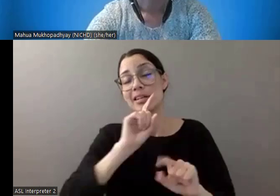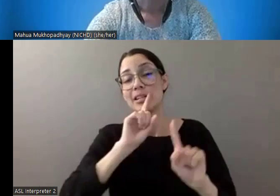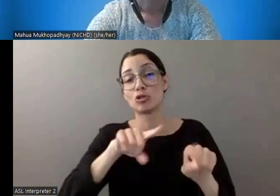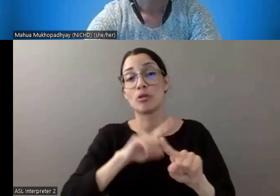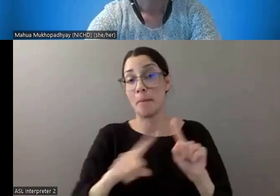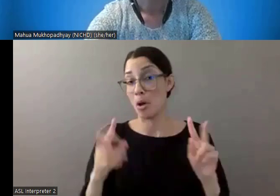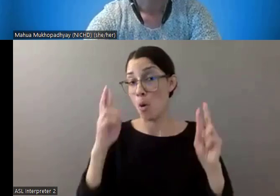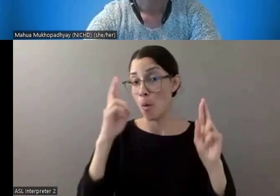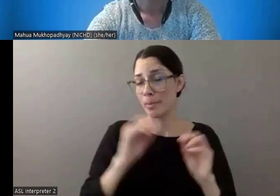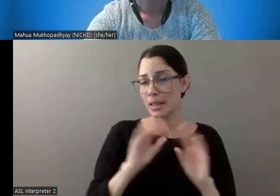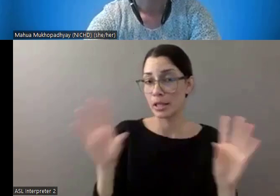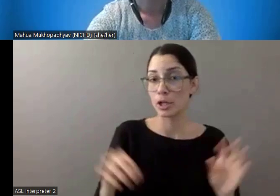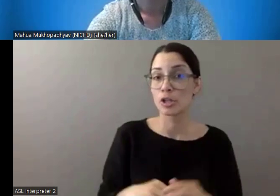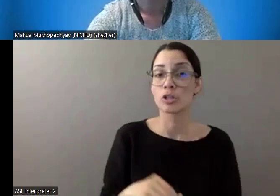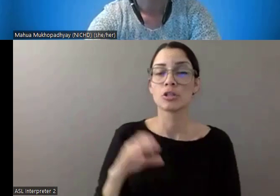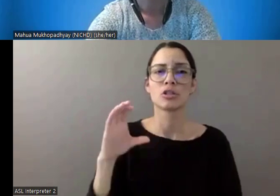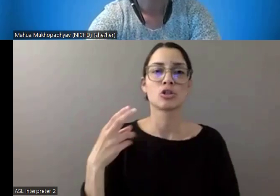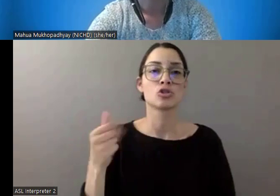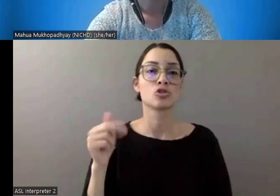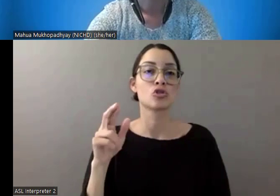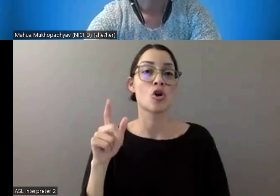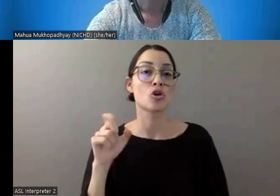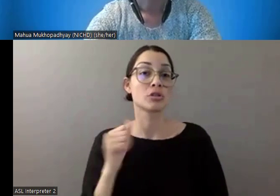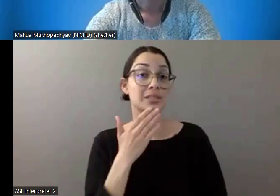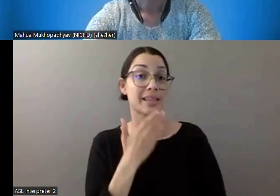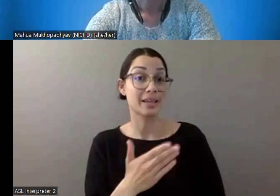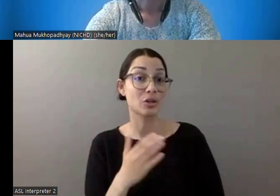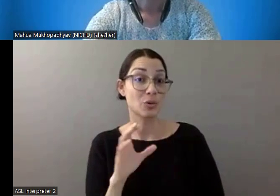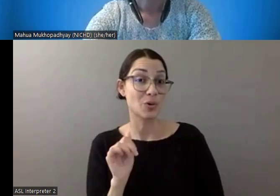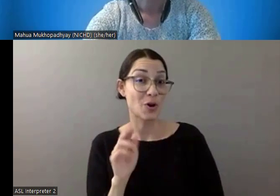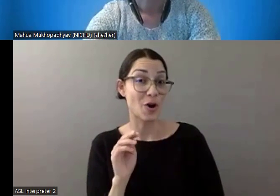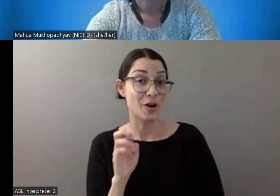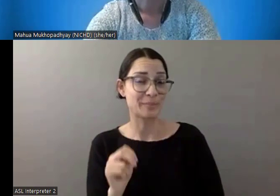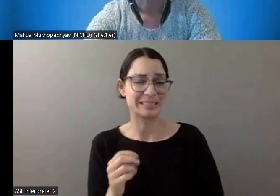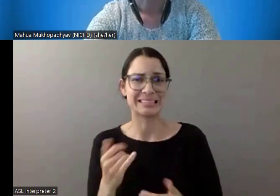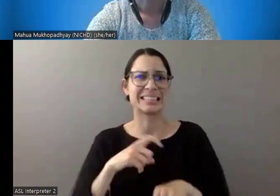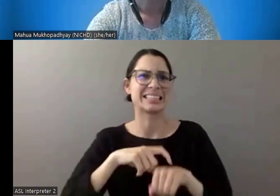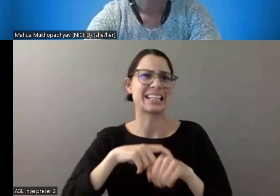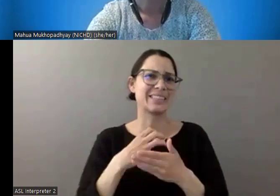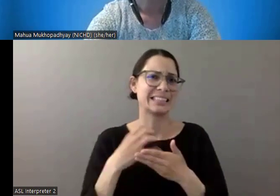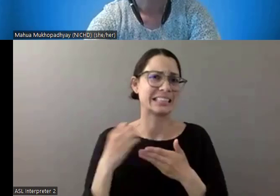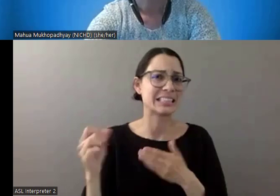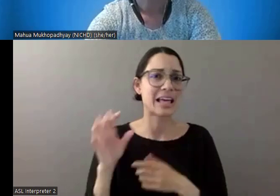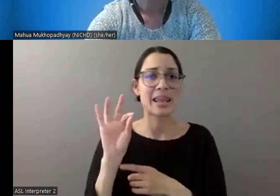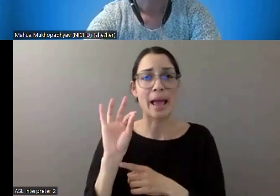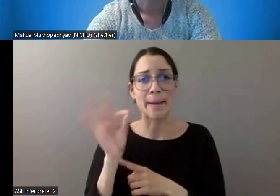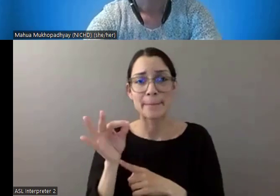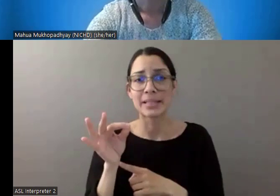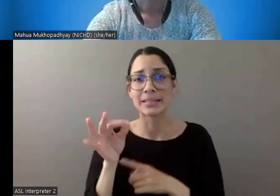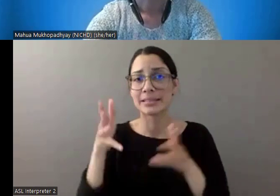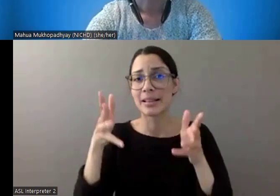Charles Anson: All right. Thank you, Carmen. So, we're quickly running out of time. We have about 9 minutes left for our event,